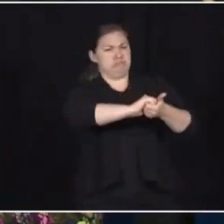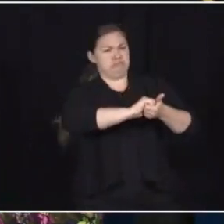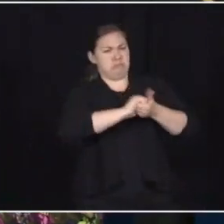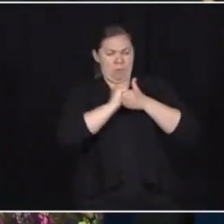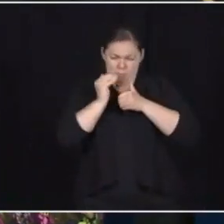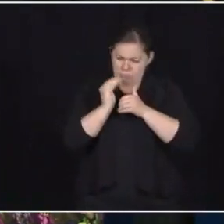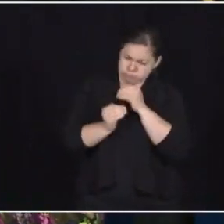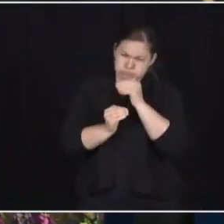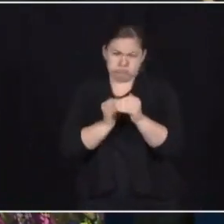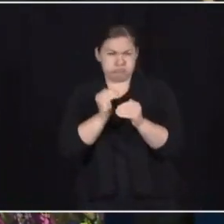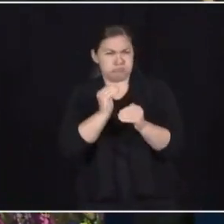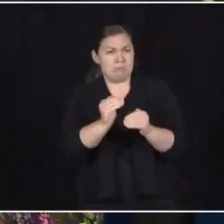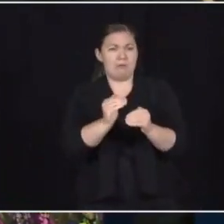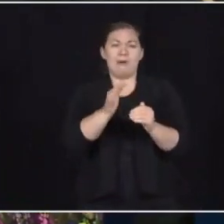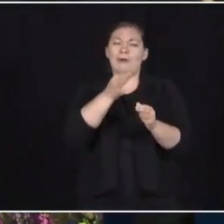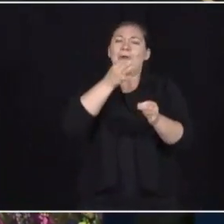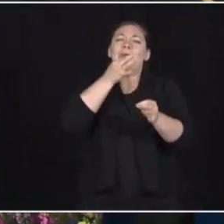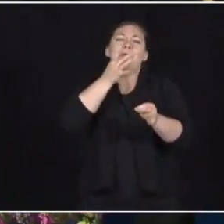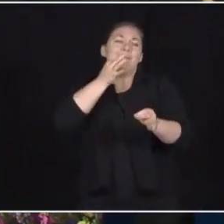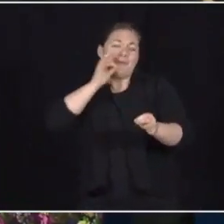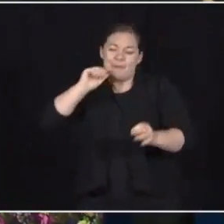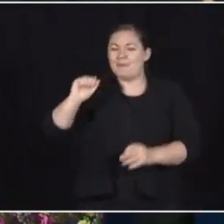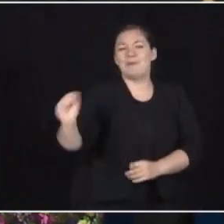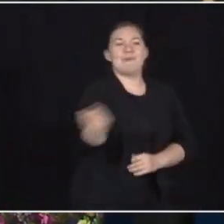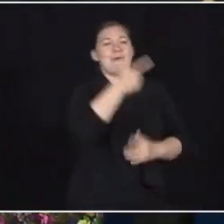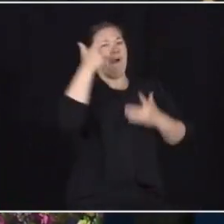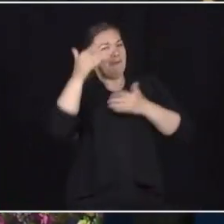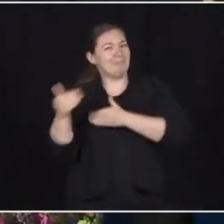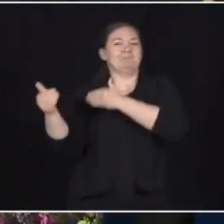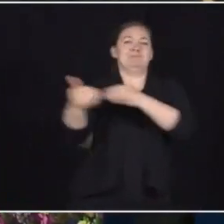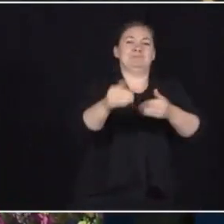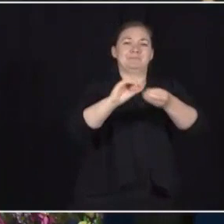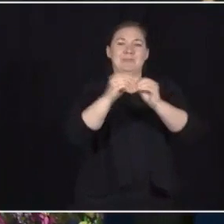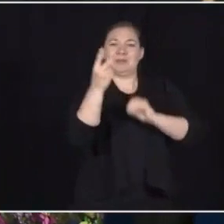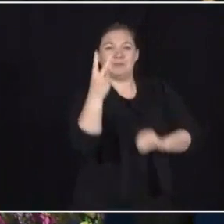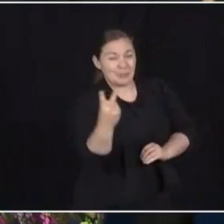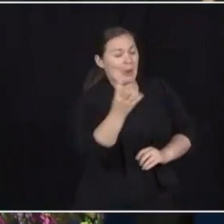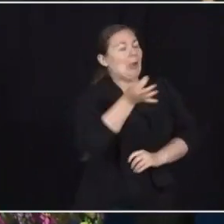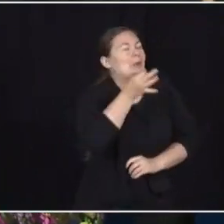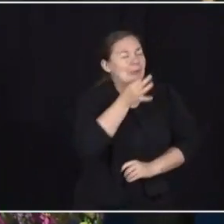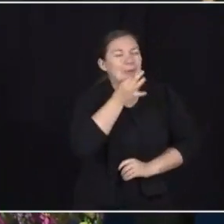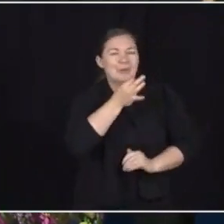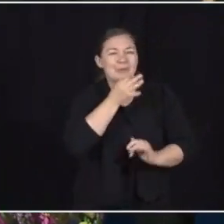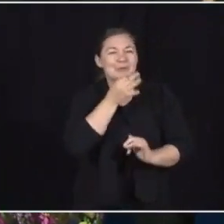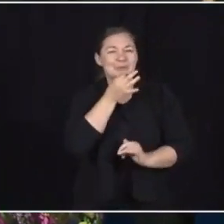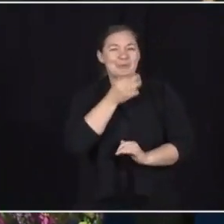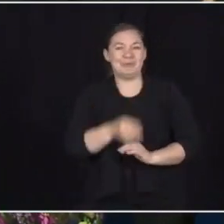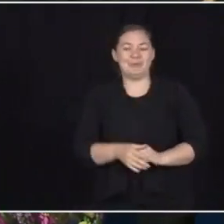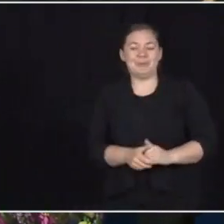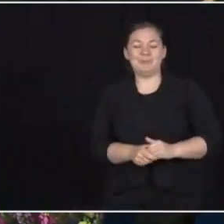We are making steady progress. And if we keep working together, I am hopeful that all communities in Ontario will be able to